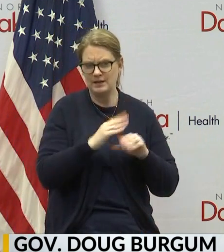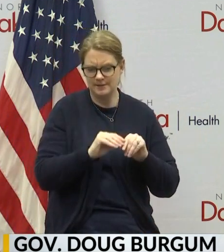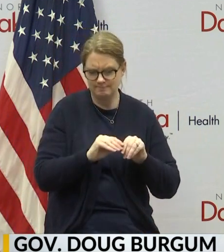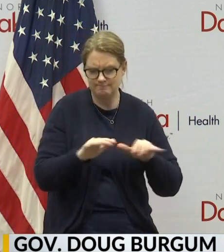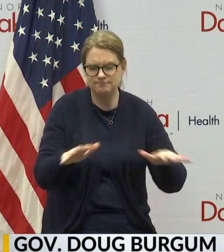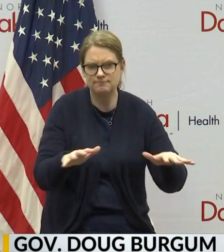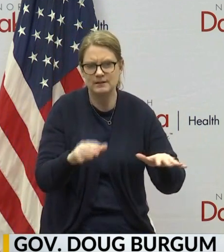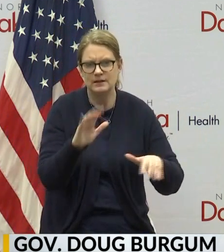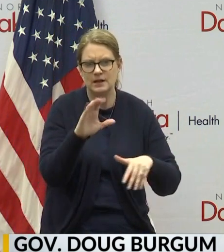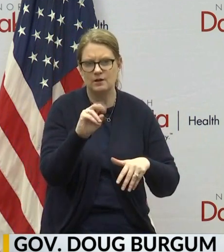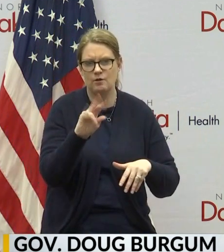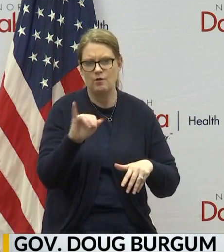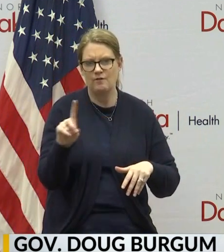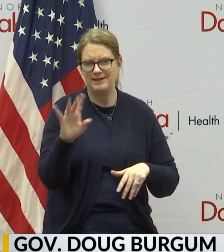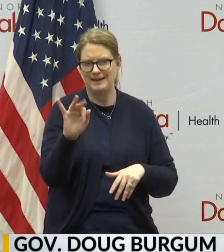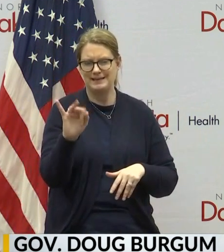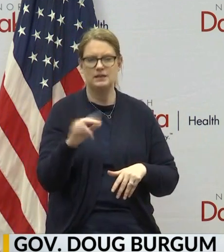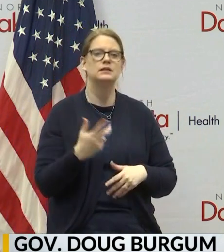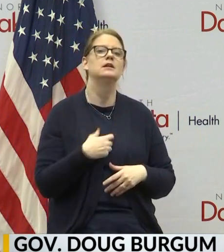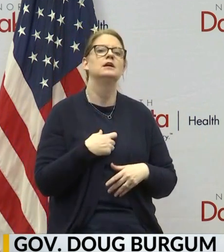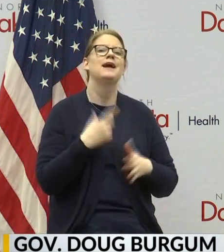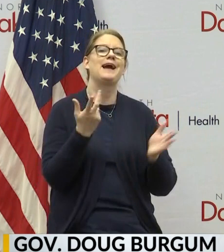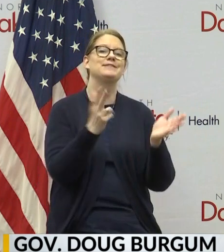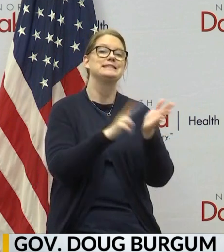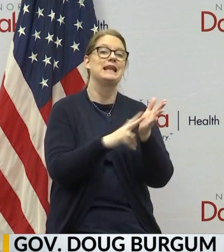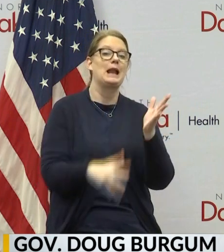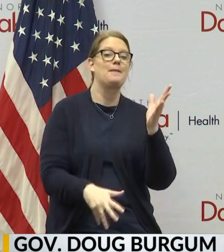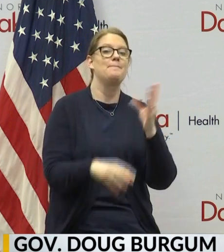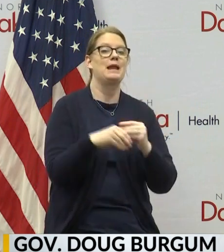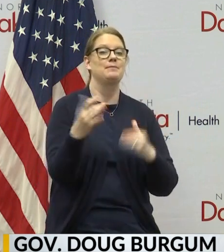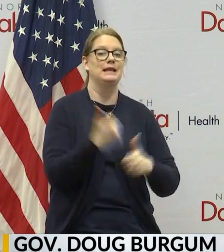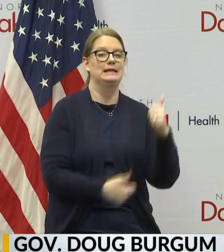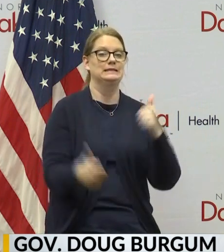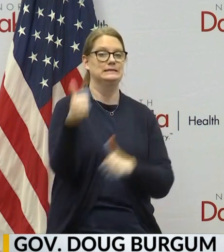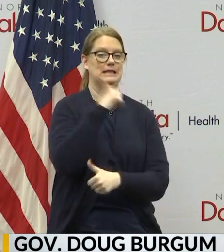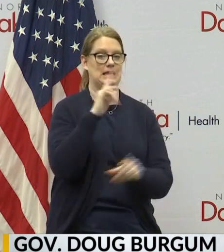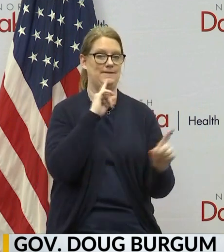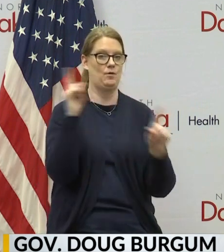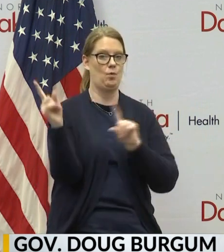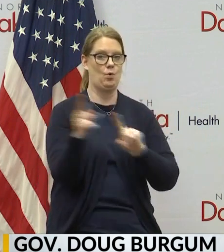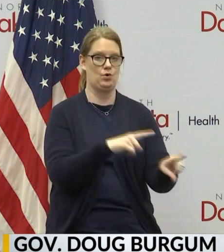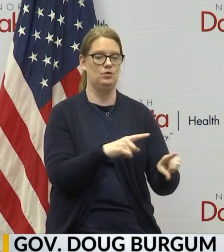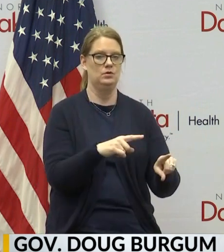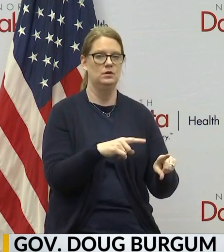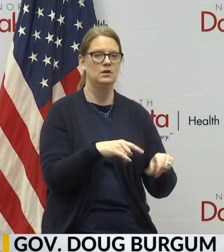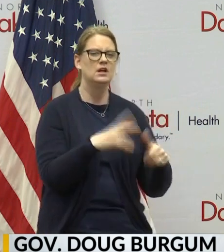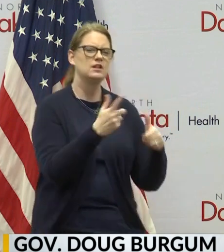PERSONAL CARE BUSINESS, SO WITH THESE FACTORS IN MIND TO FURTHER PREVENT AND SLOW THE SPREAD OF